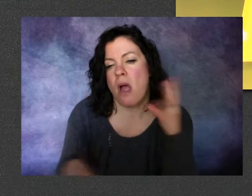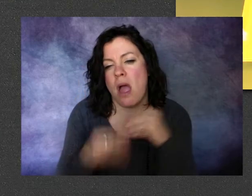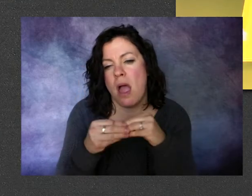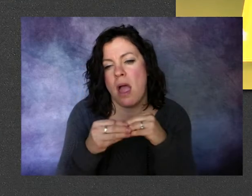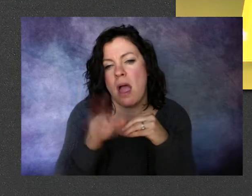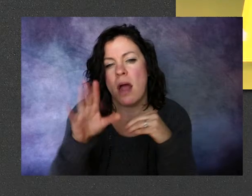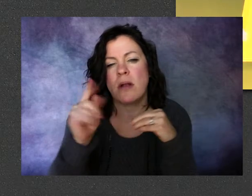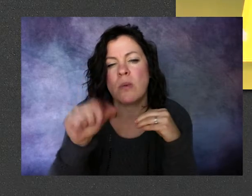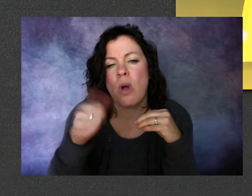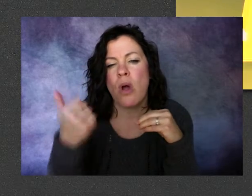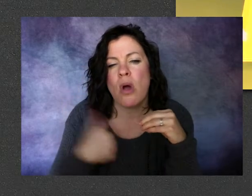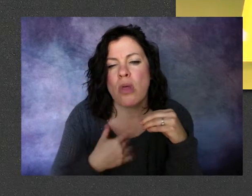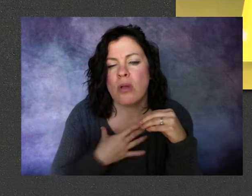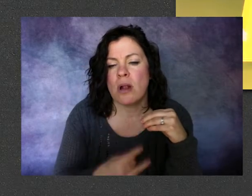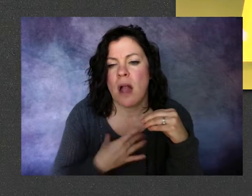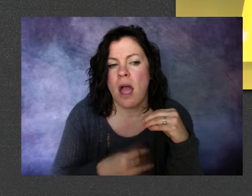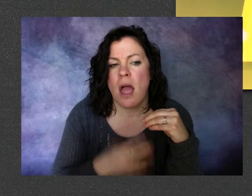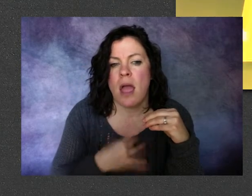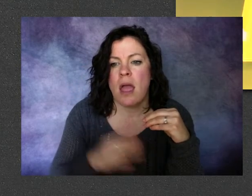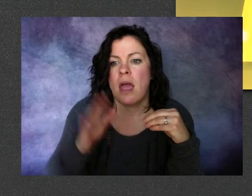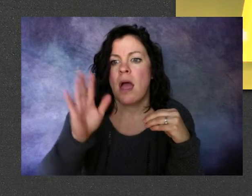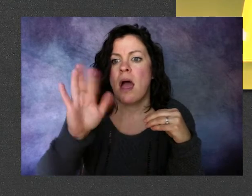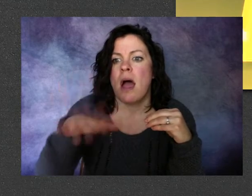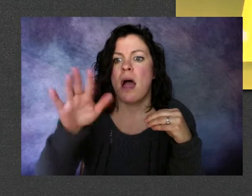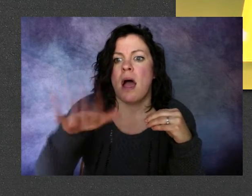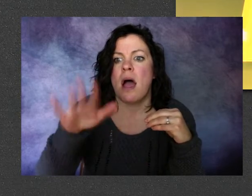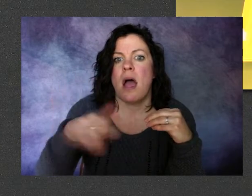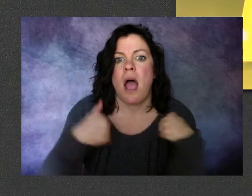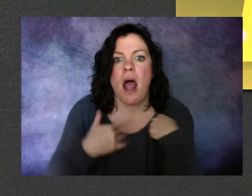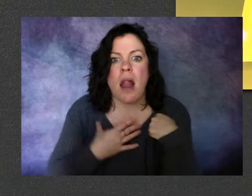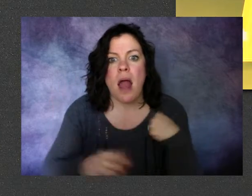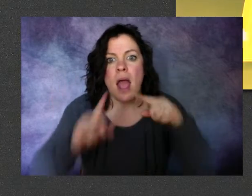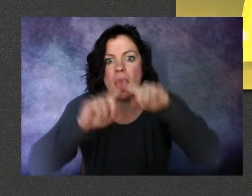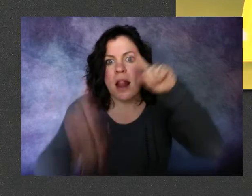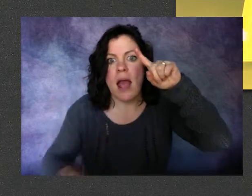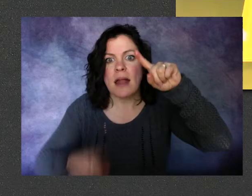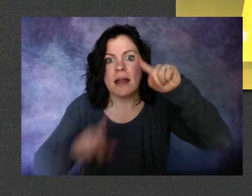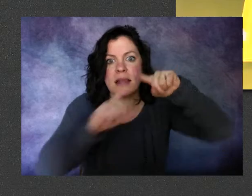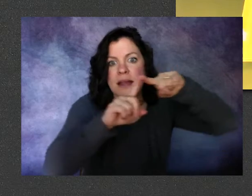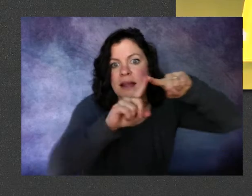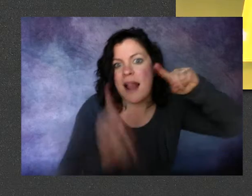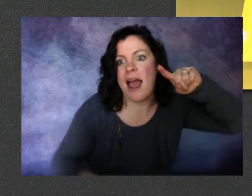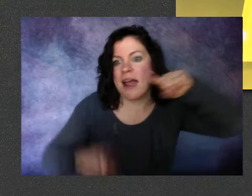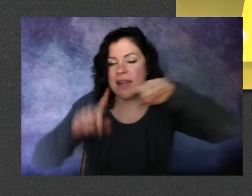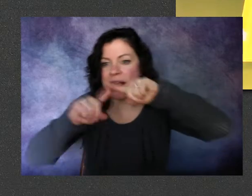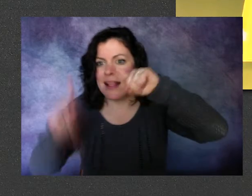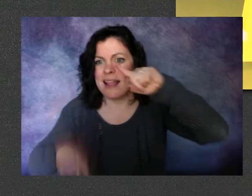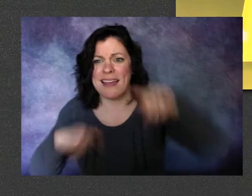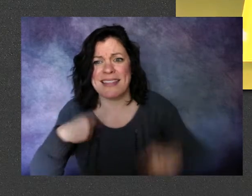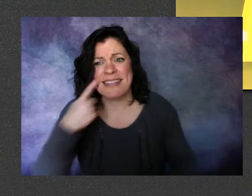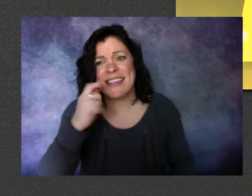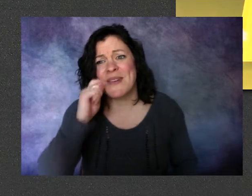Oh, you know what I like? I like lightning bolts. I think they're kind of cool and special.